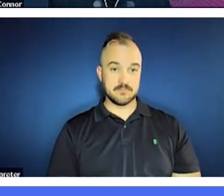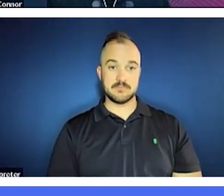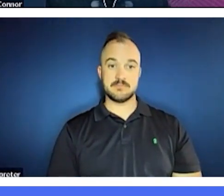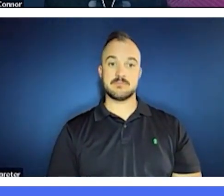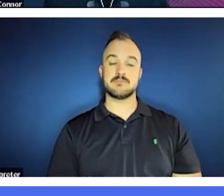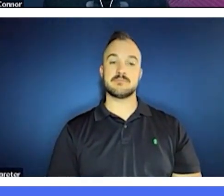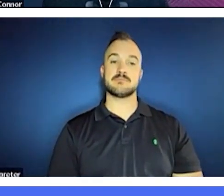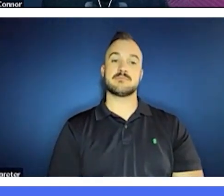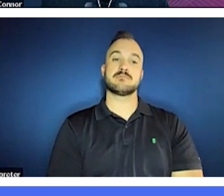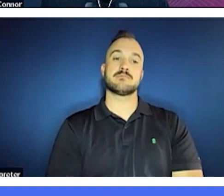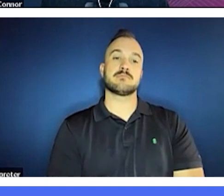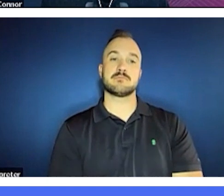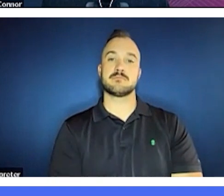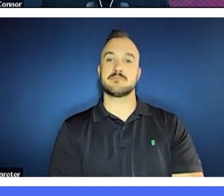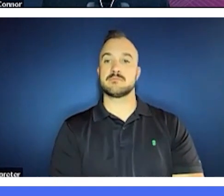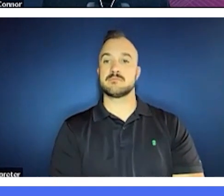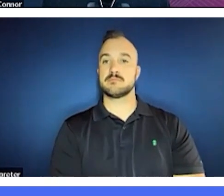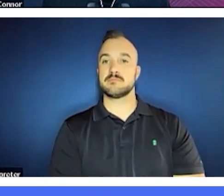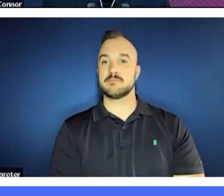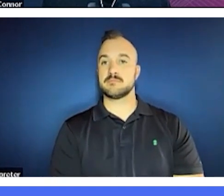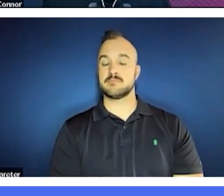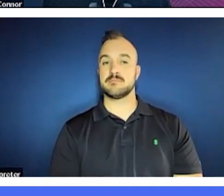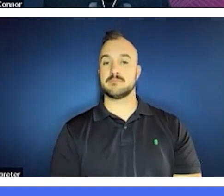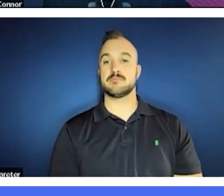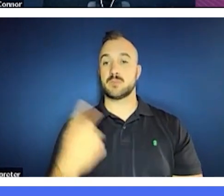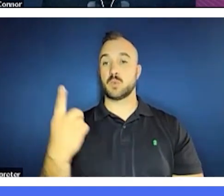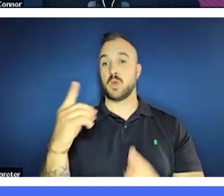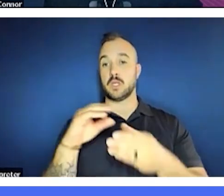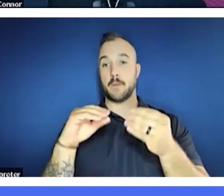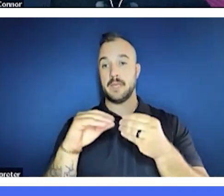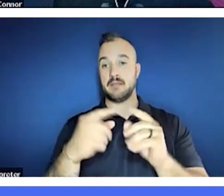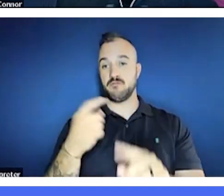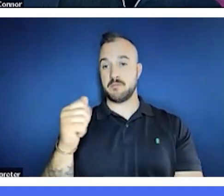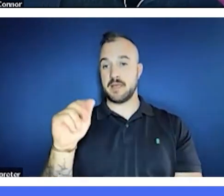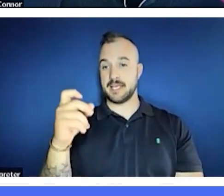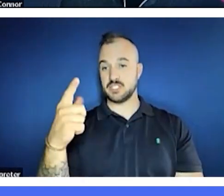But right now the only thing in there is just a comment from Angela saying